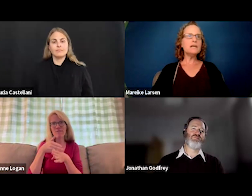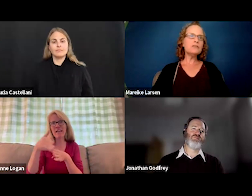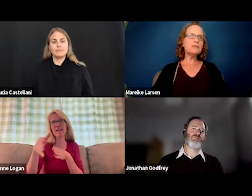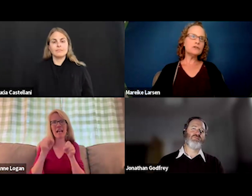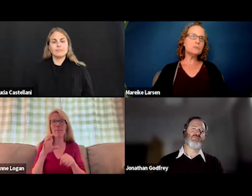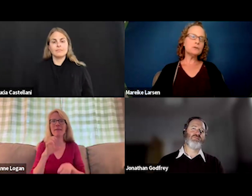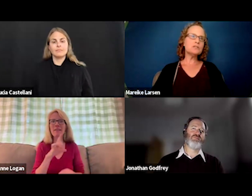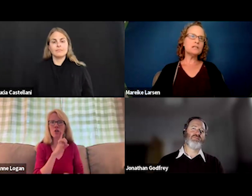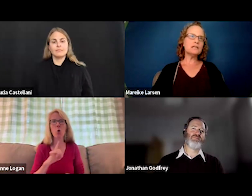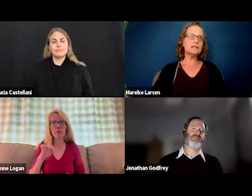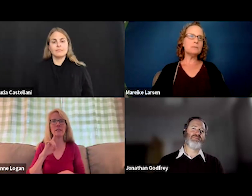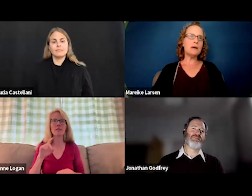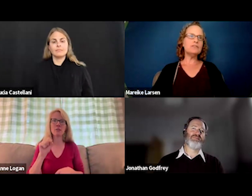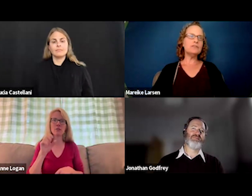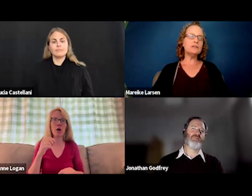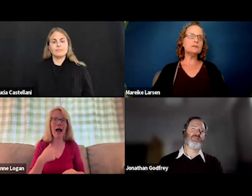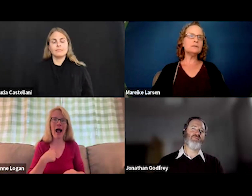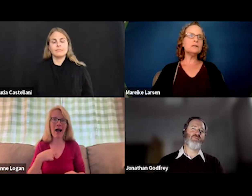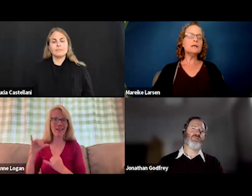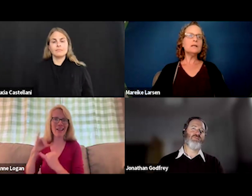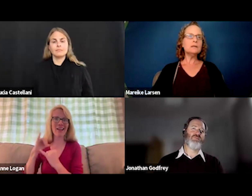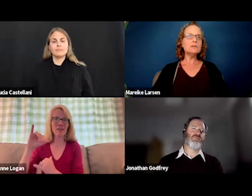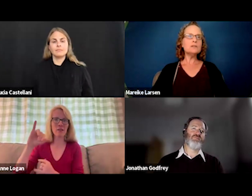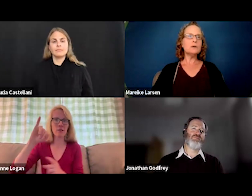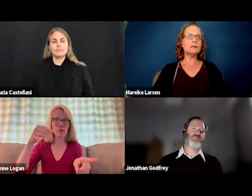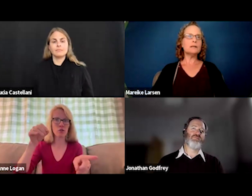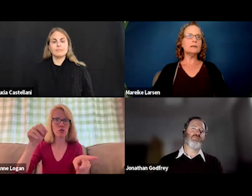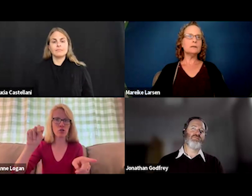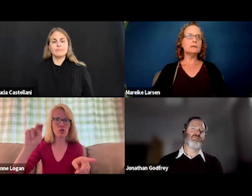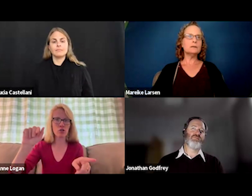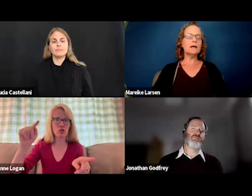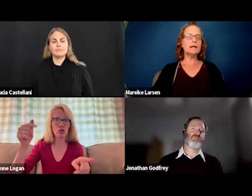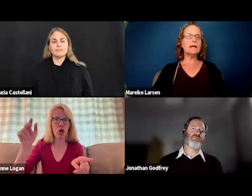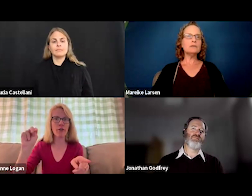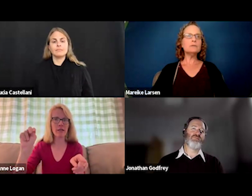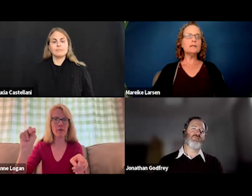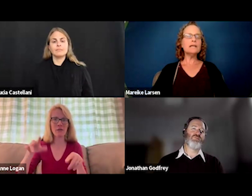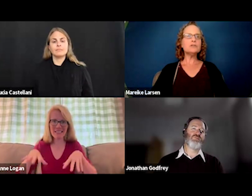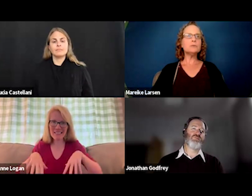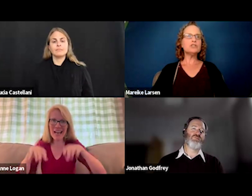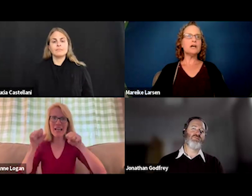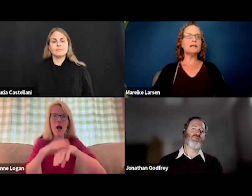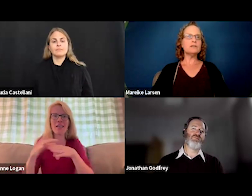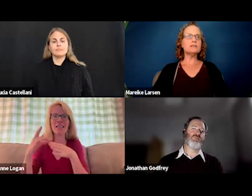Being the first person in my field, it was lonely. And I can relate to what Jonathan